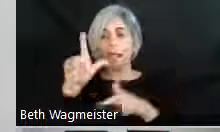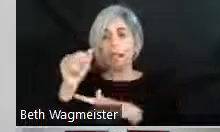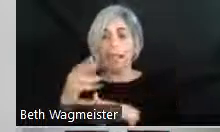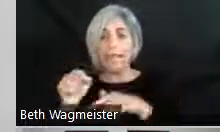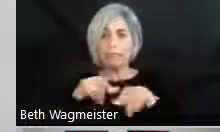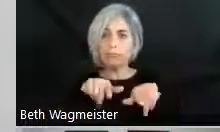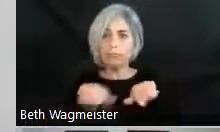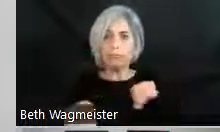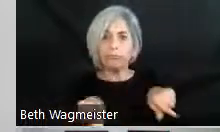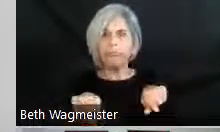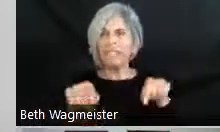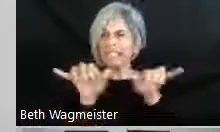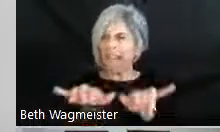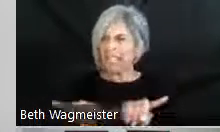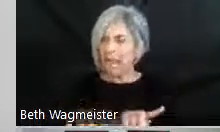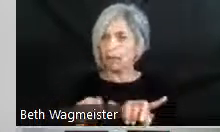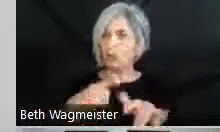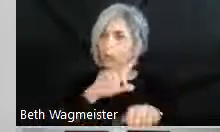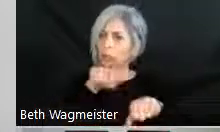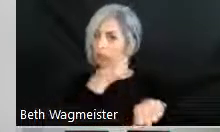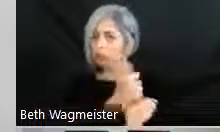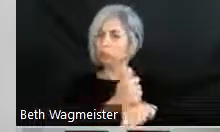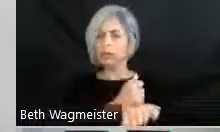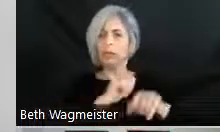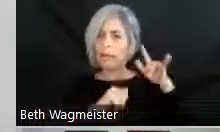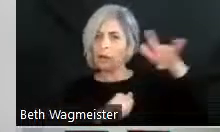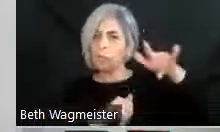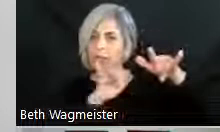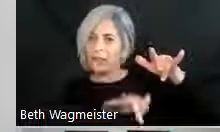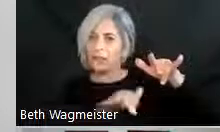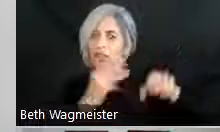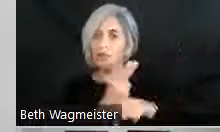They said this is how we should build airplanes. We should take the average human body and